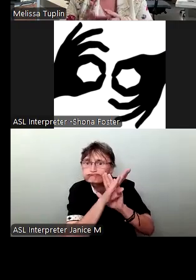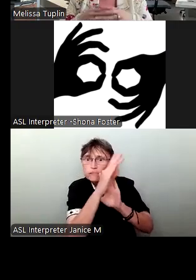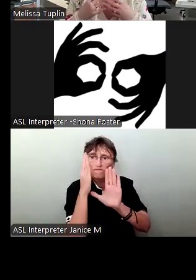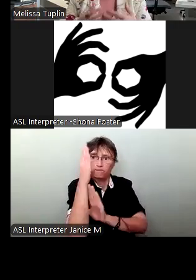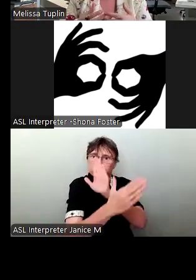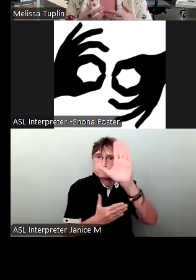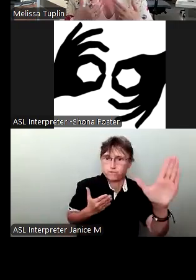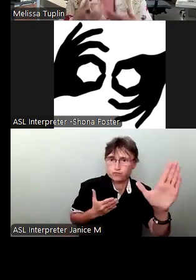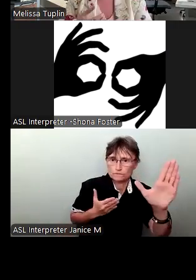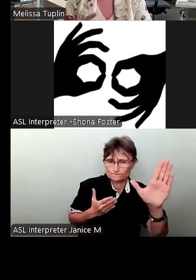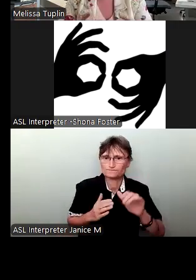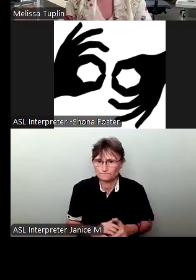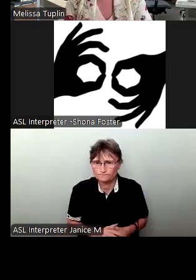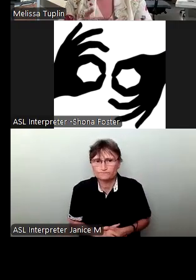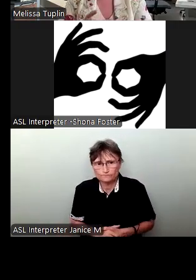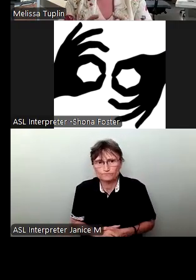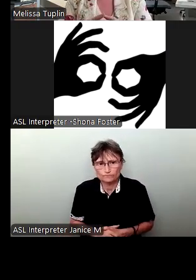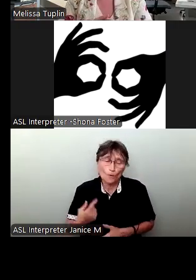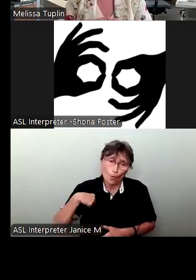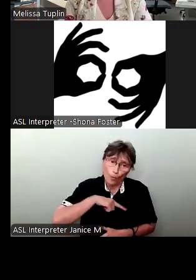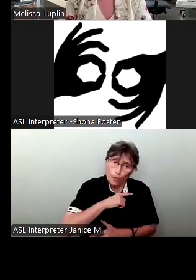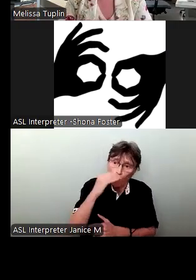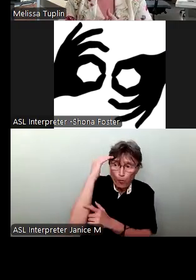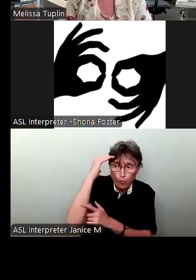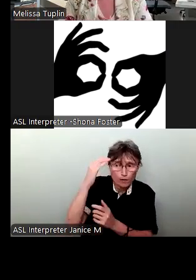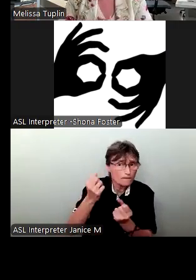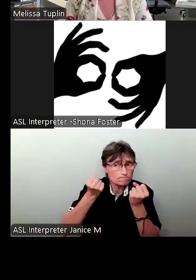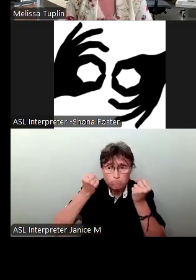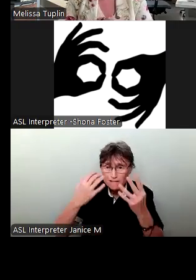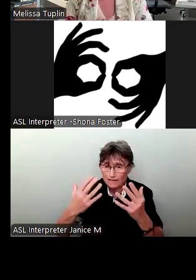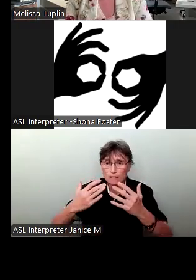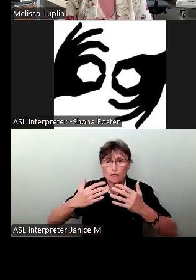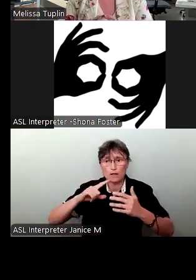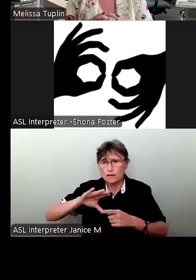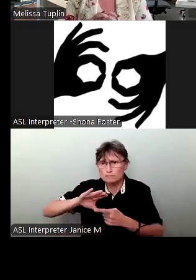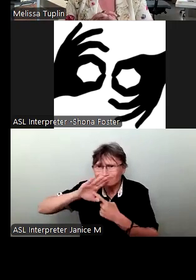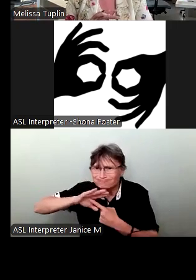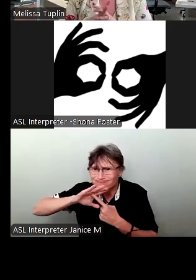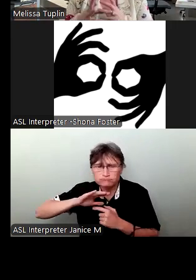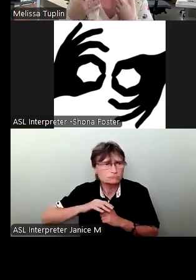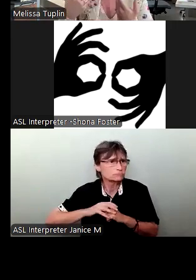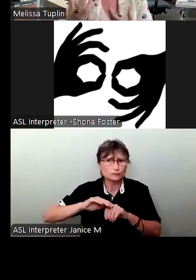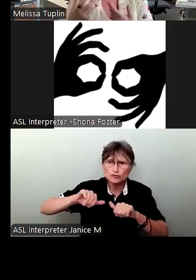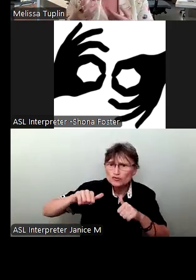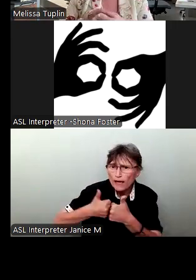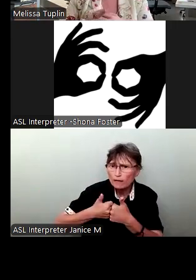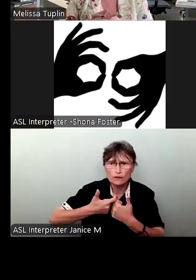So we're all deeply aware of the challenges that exist in the sector. Here's a good place to share